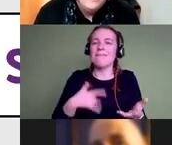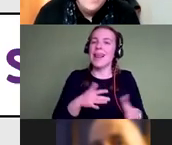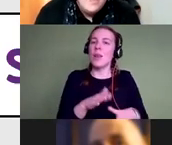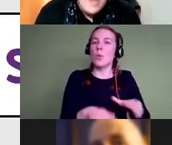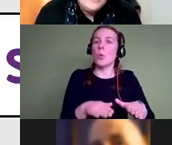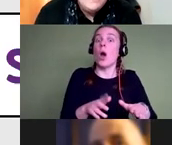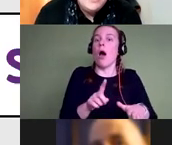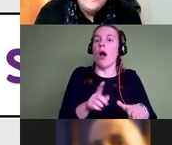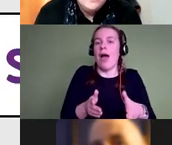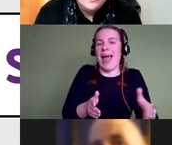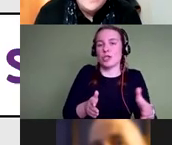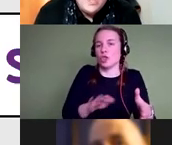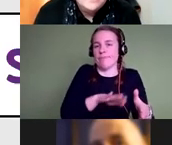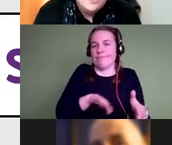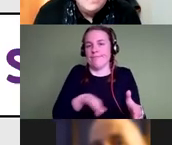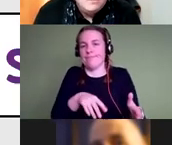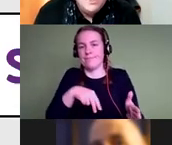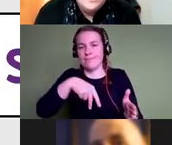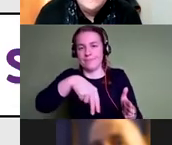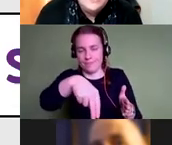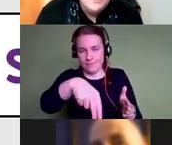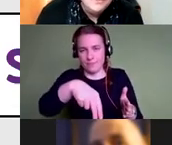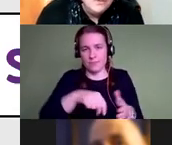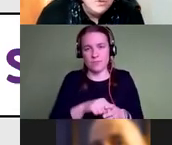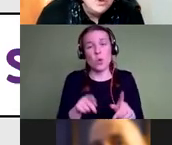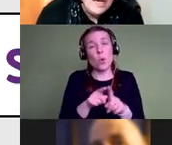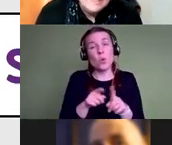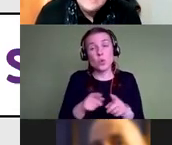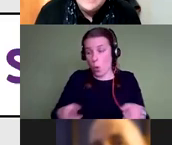positioned beyond the boundaries of the access route. Sovereign should be no wider